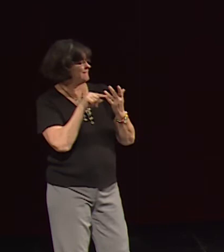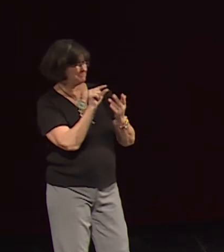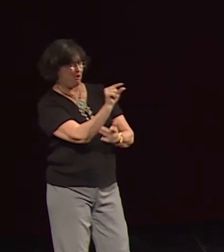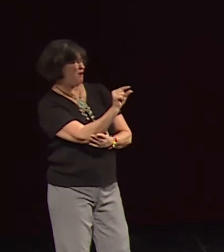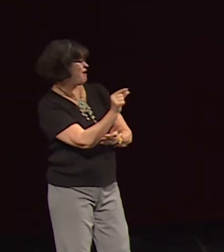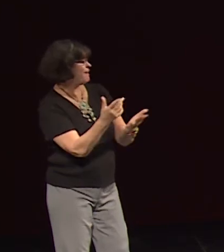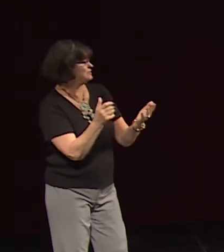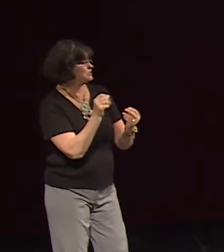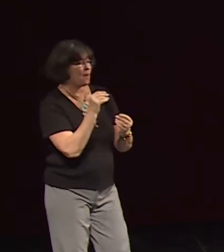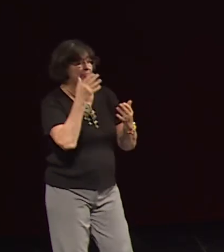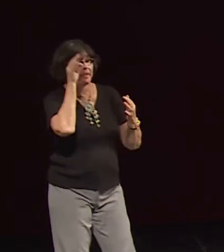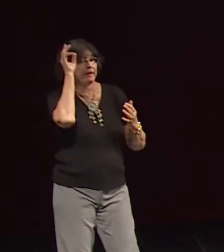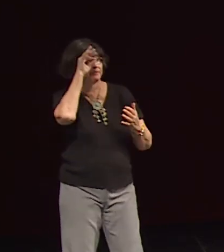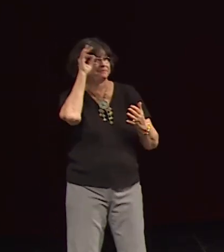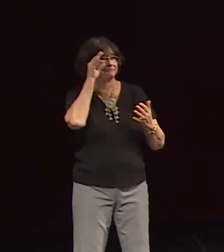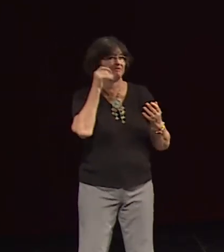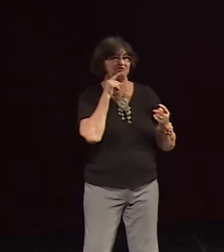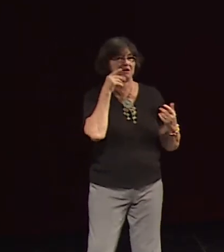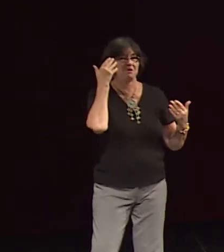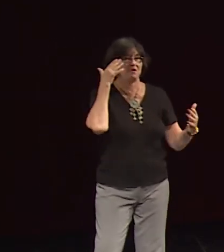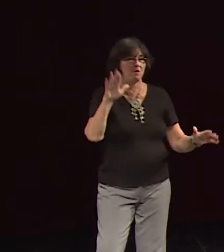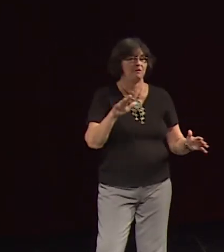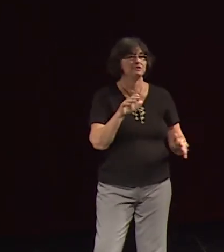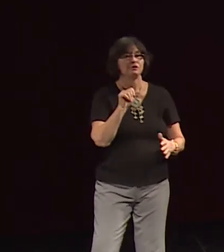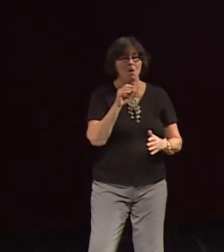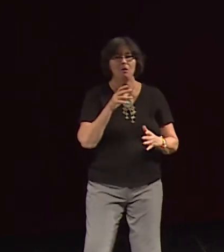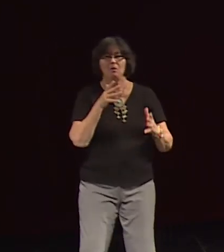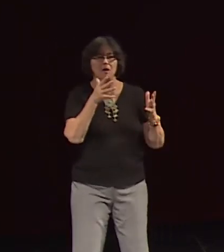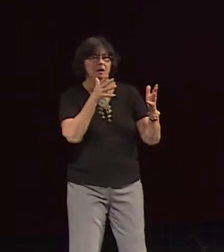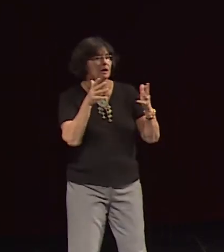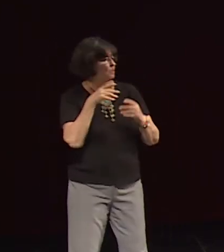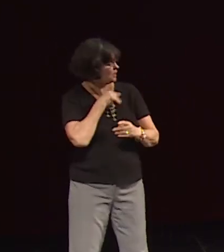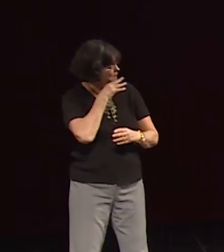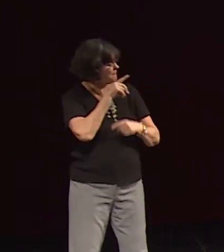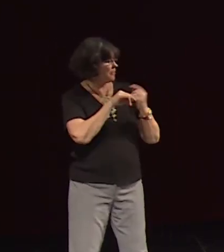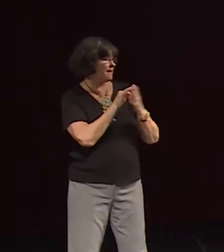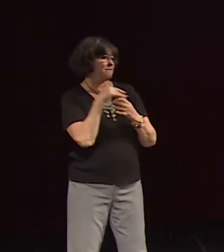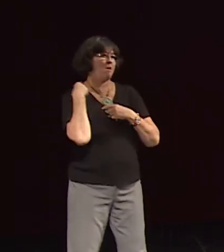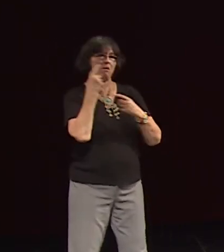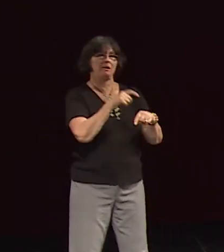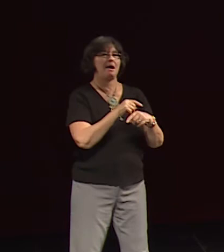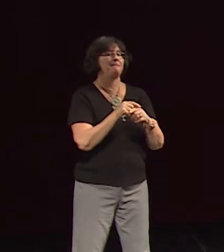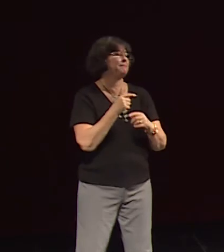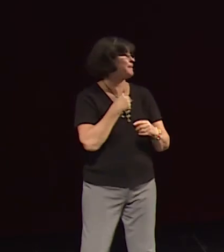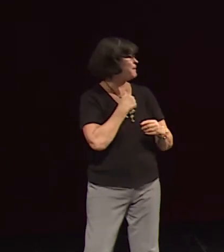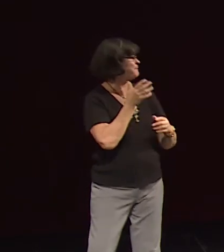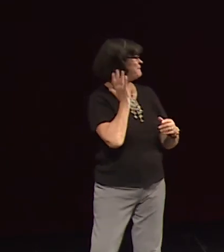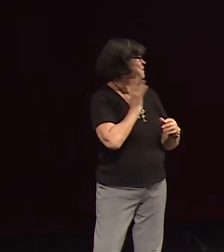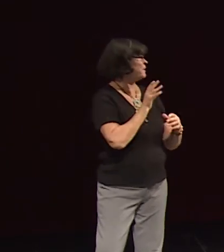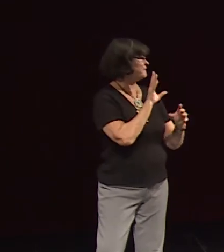receive in their training, and that's not enough. And we've been fighting that issue for a long time.